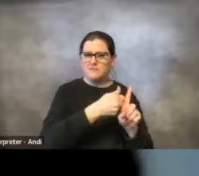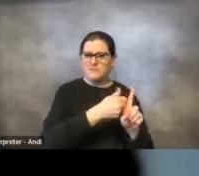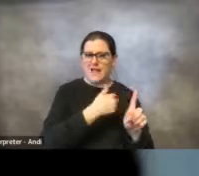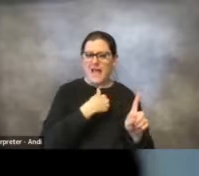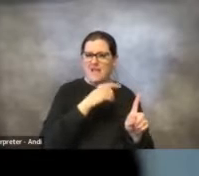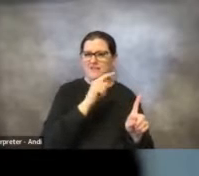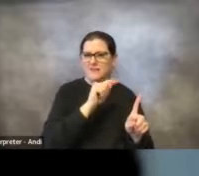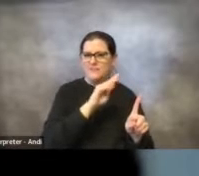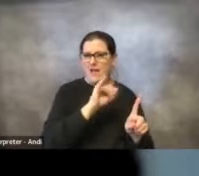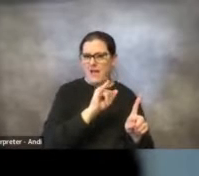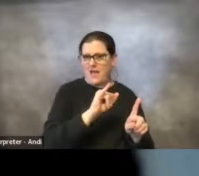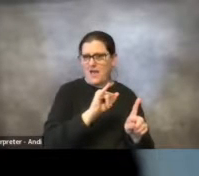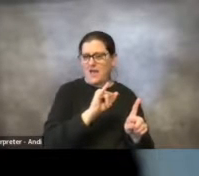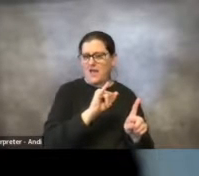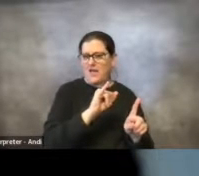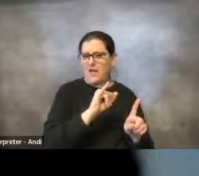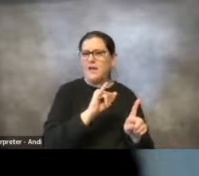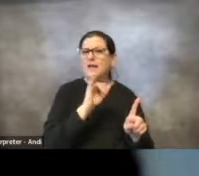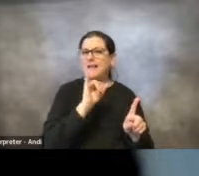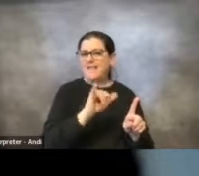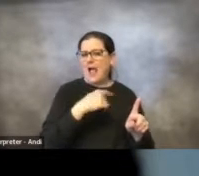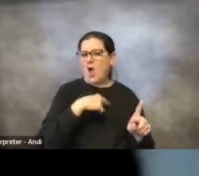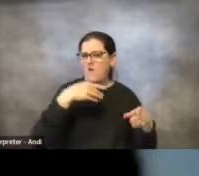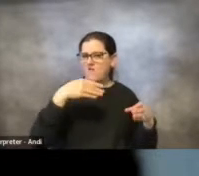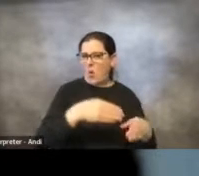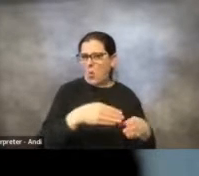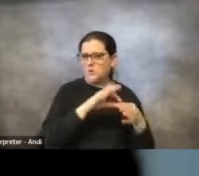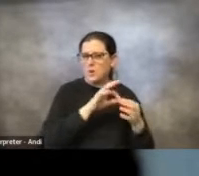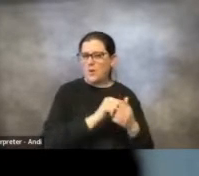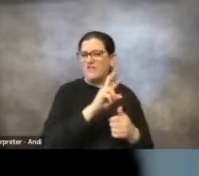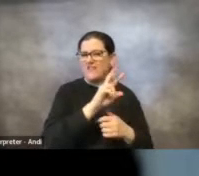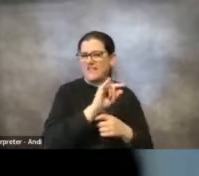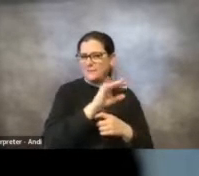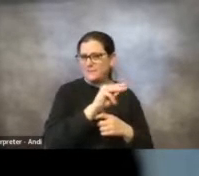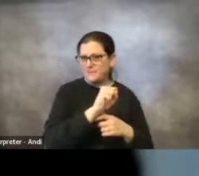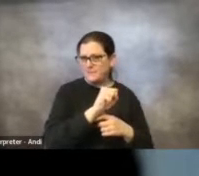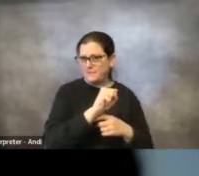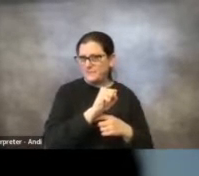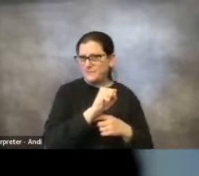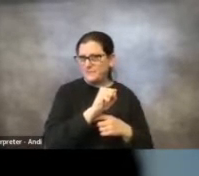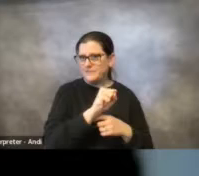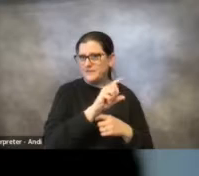injury. But that's our focus when it comes to victims of domestic violence.